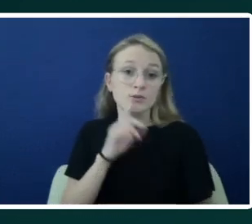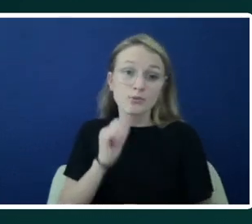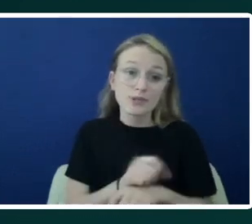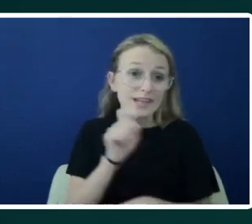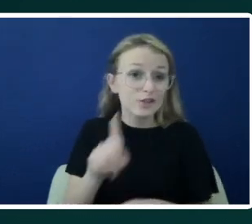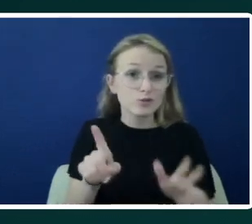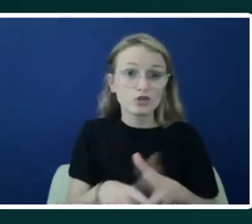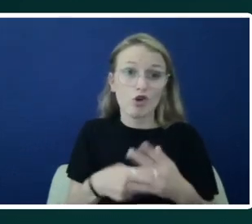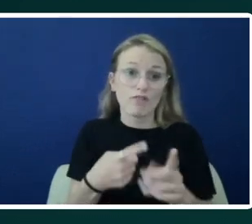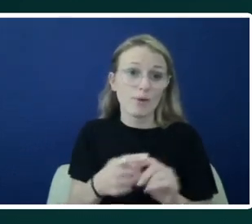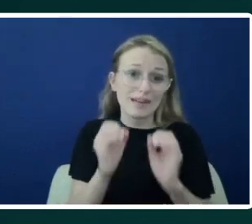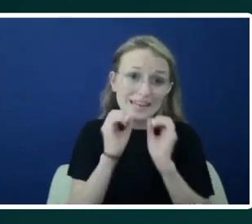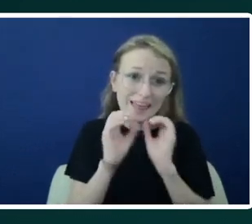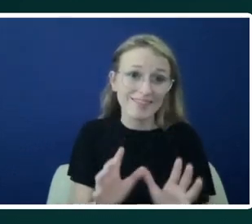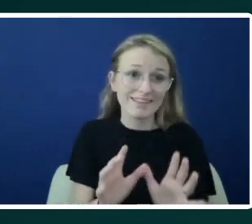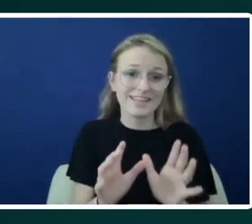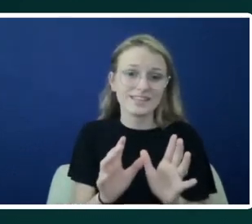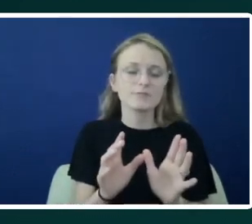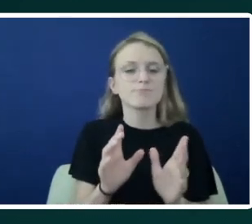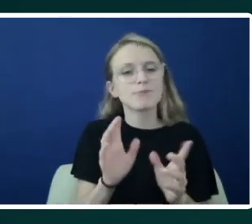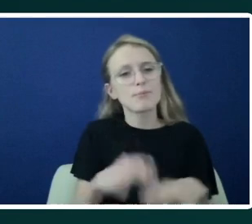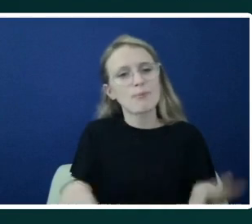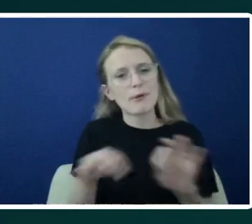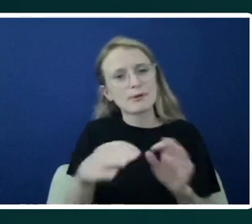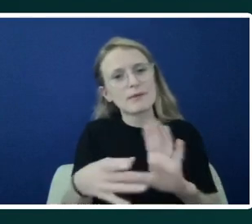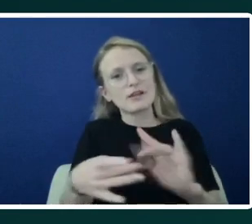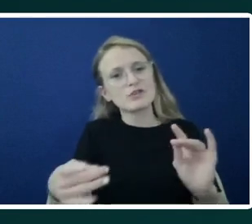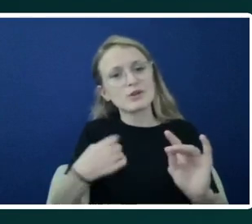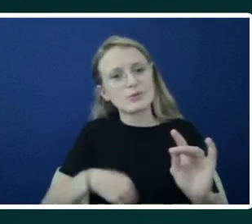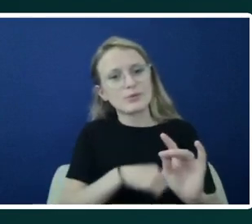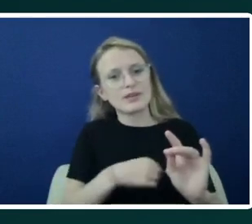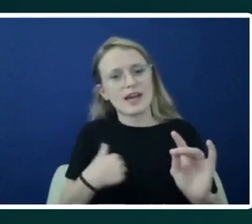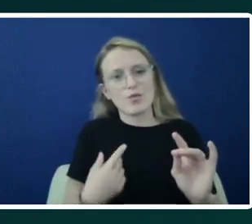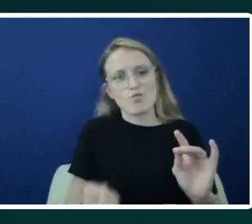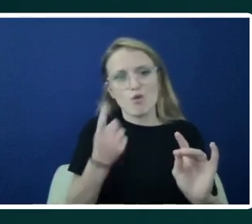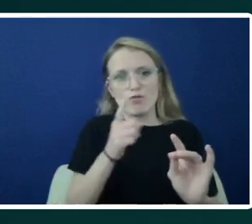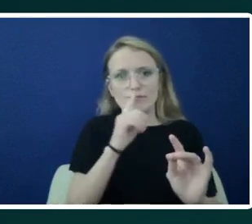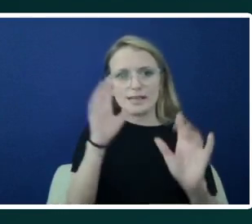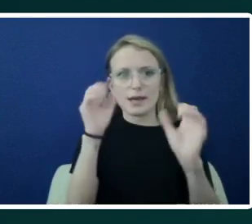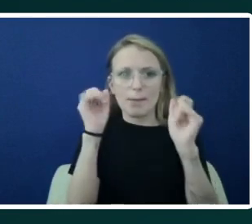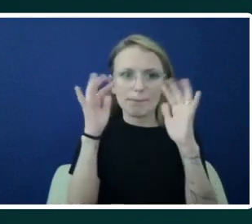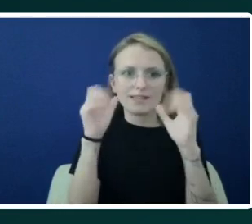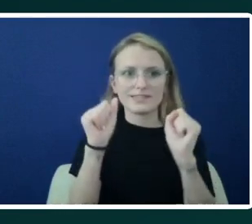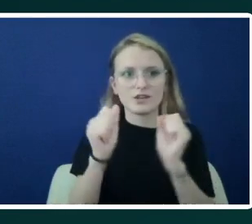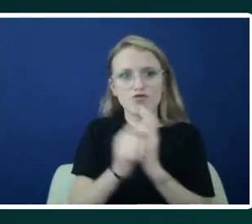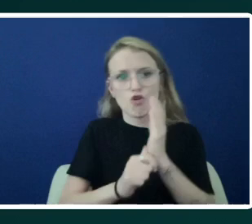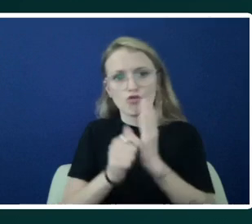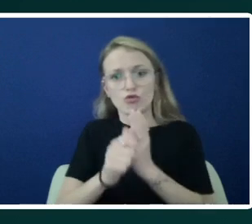out that there was one really great scholarly article that had been written by a scholar artist,